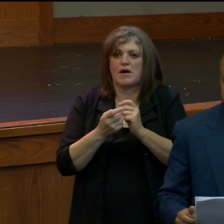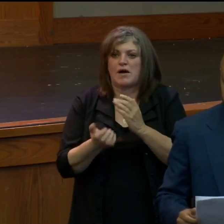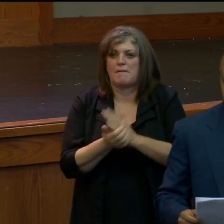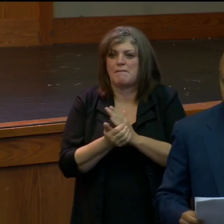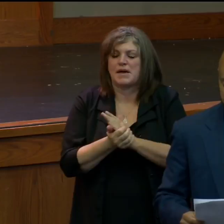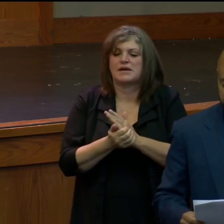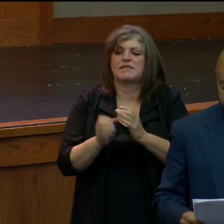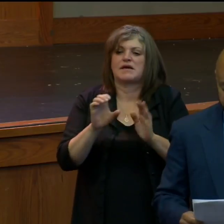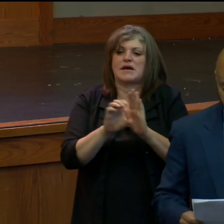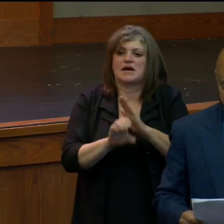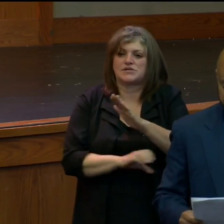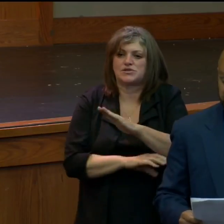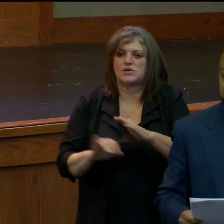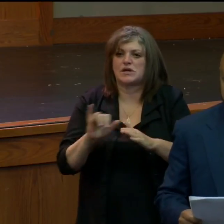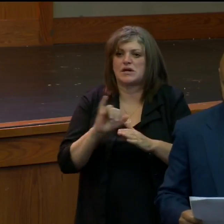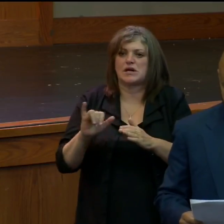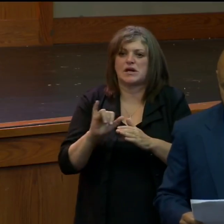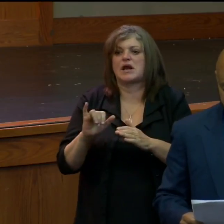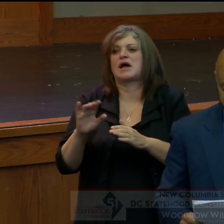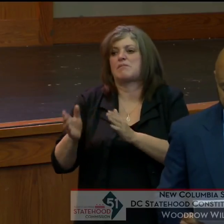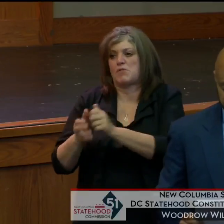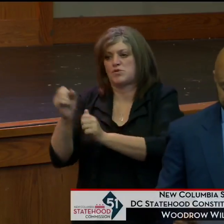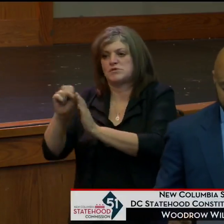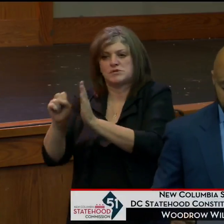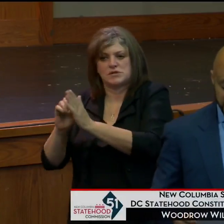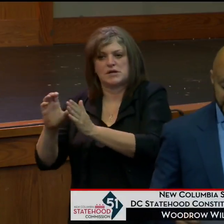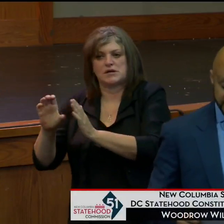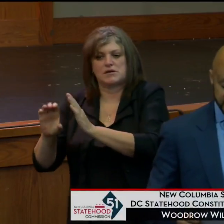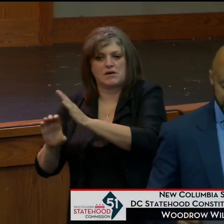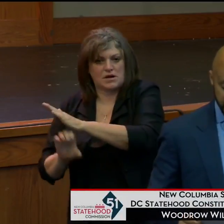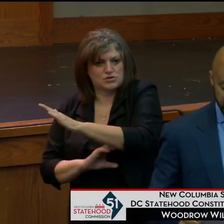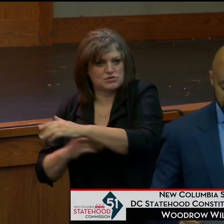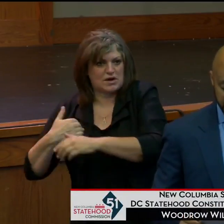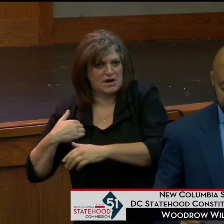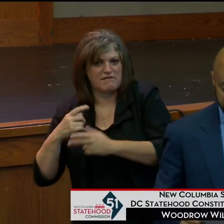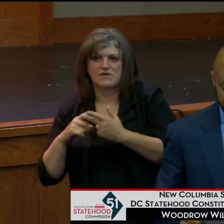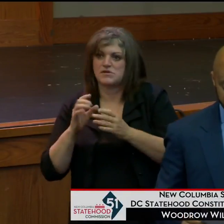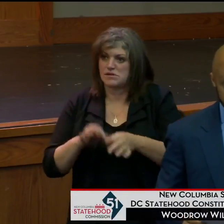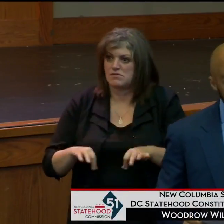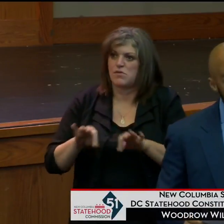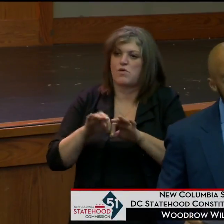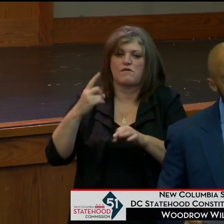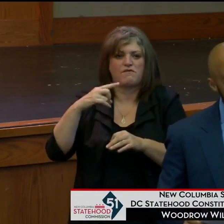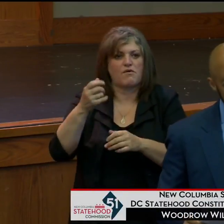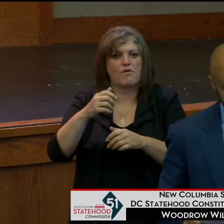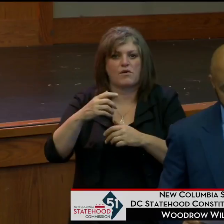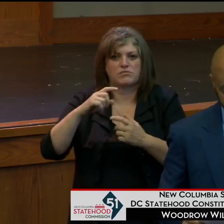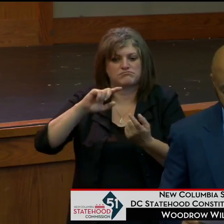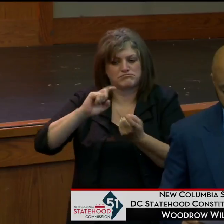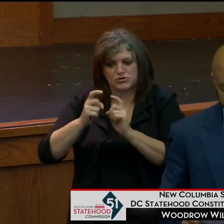SIMILAR TO THE MAJORITY OF STATE CONSTITUTIONS. THIS WILL BE A NECESSARY ELEMENT IN AN EVER-EVOLVING JURISDICTION.